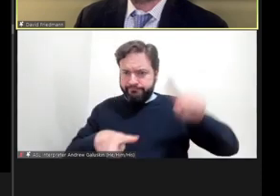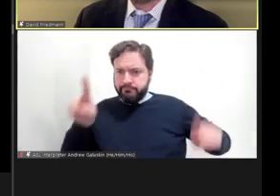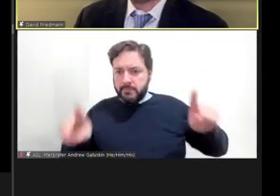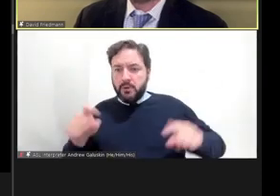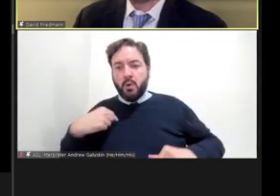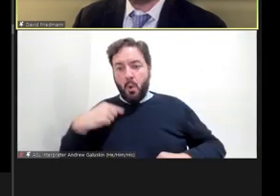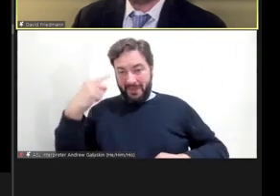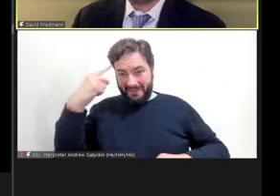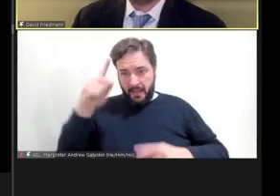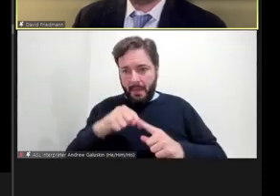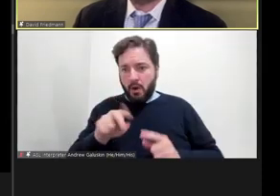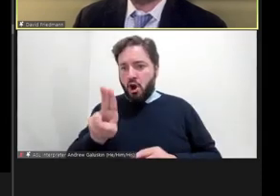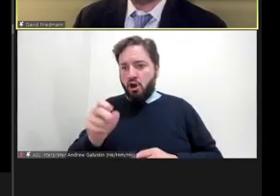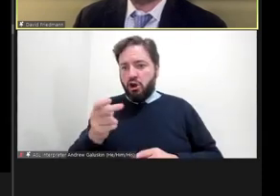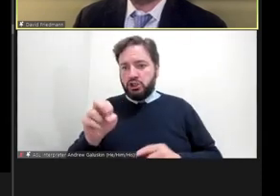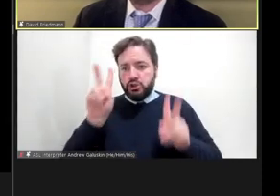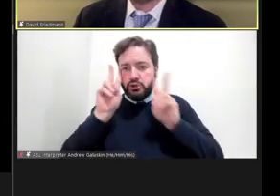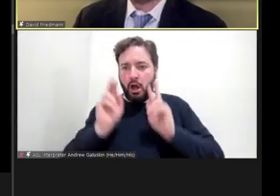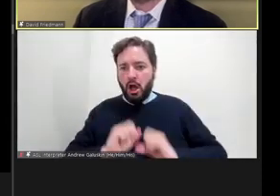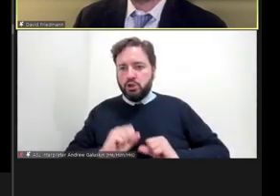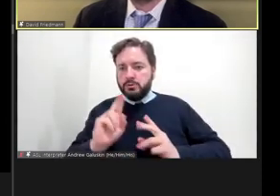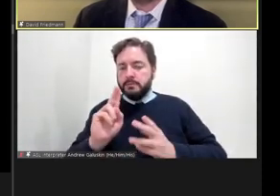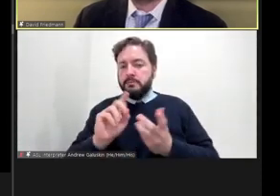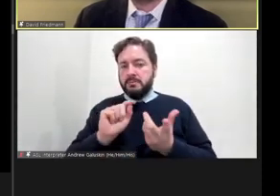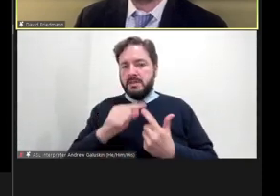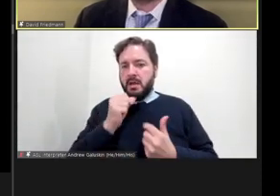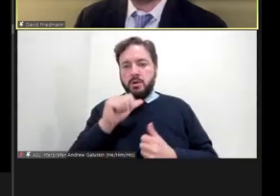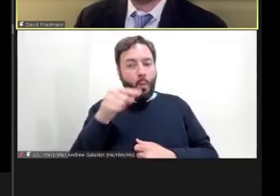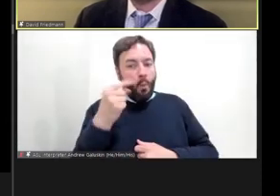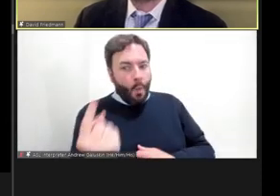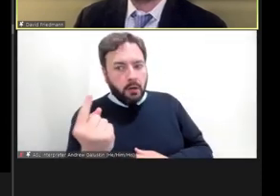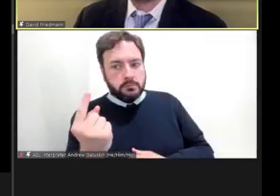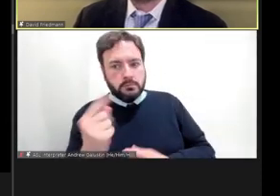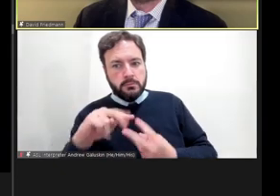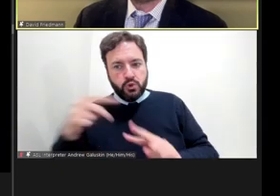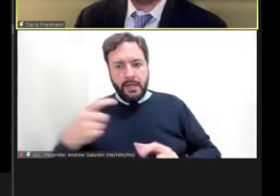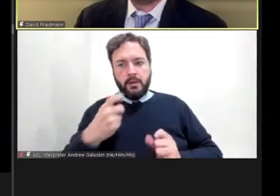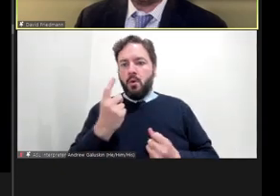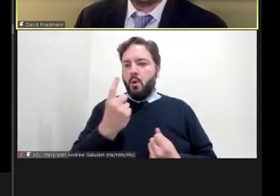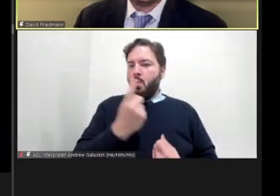it's not just one gene and it's not just one mutation. You may have multiple different